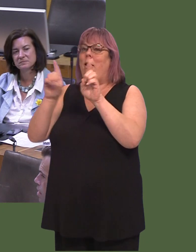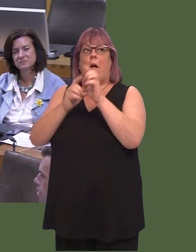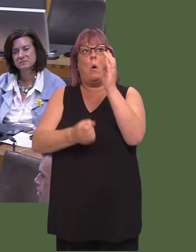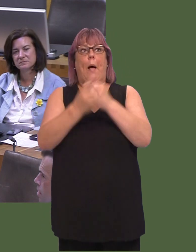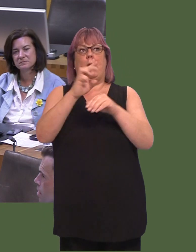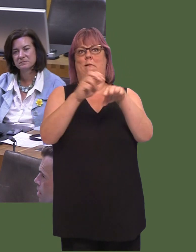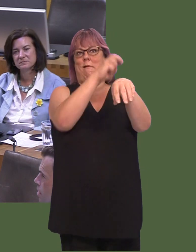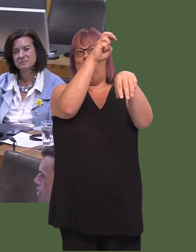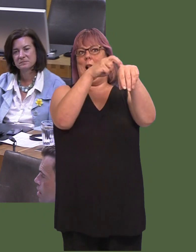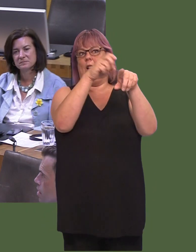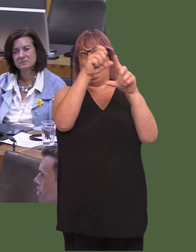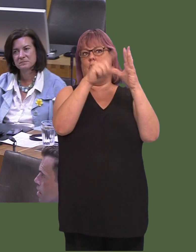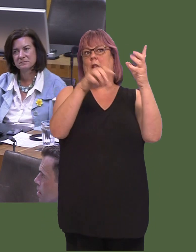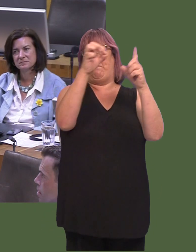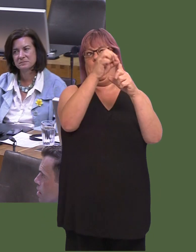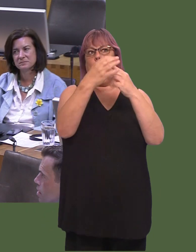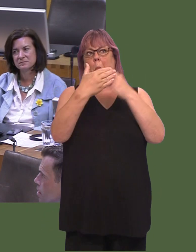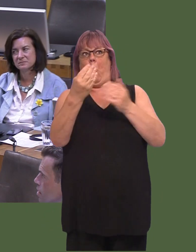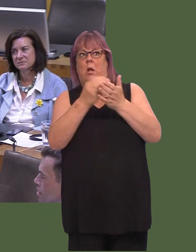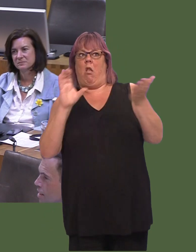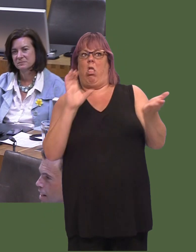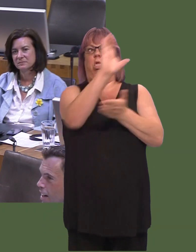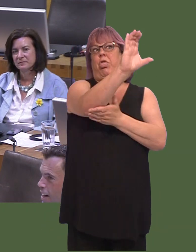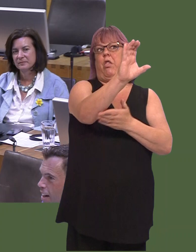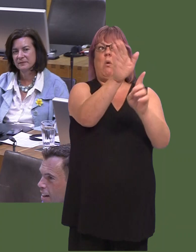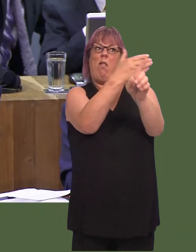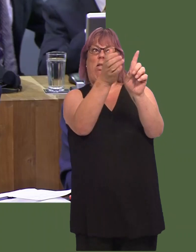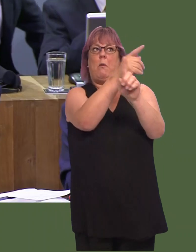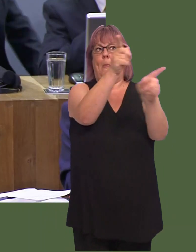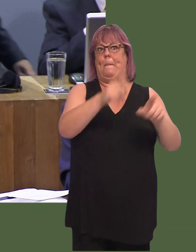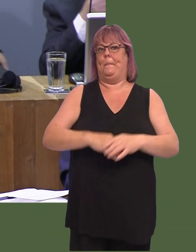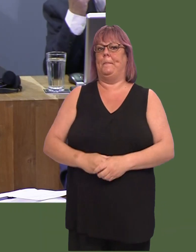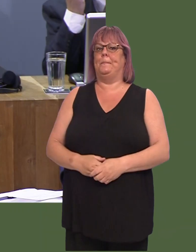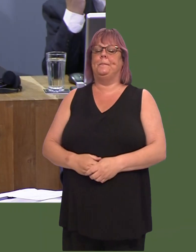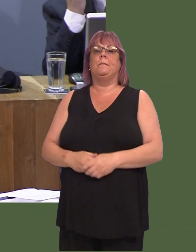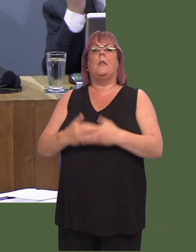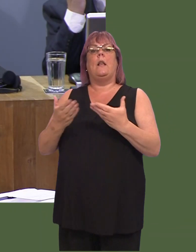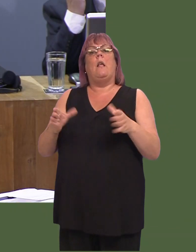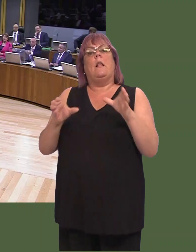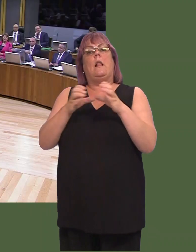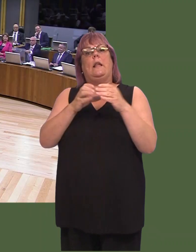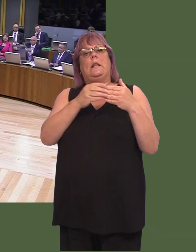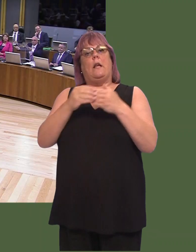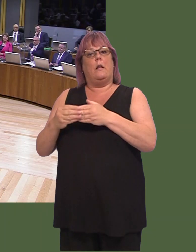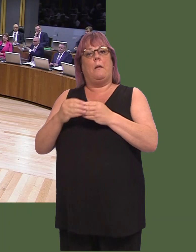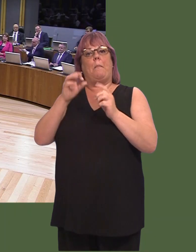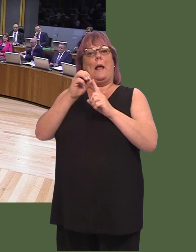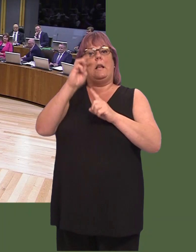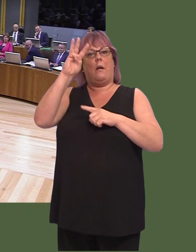just as they gave £1 billion to the eight Members of Parliament from the Democratic Unionist Party. Y Llywydd / The Llywydd: Arweinydd Plaid Cymru, Leanne Wood.